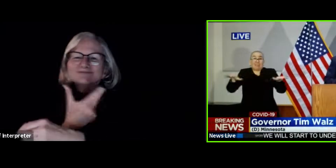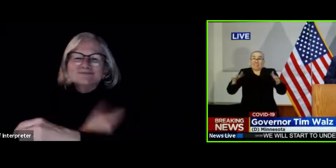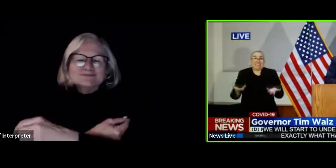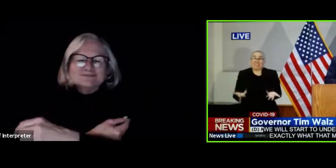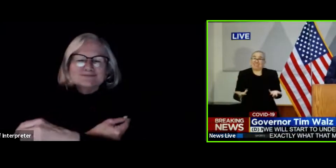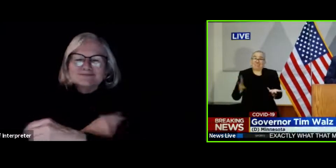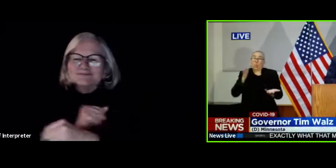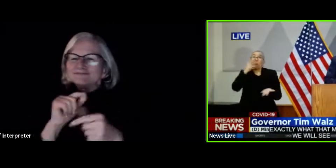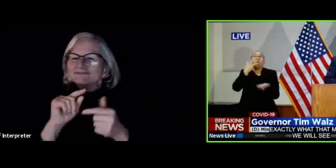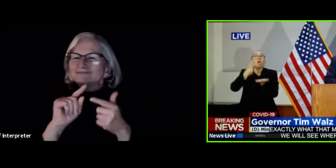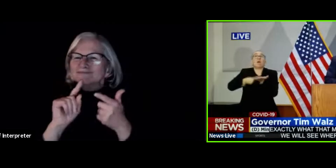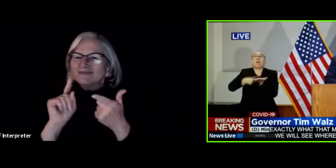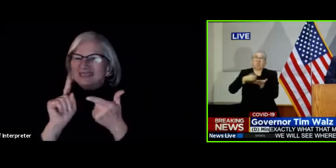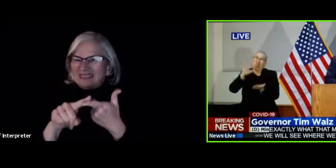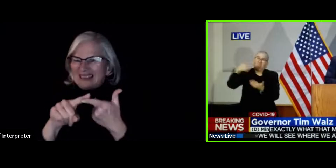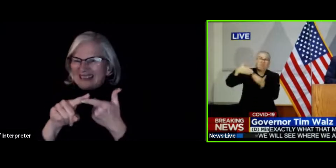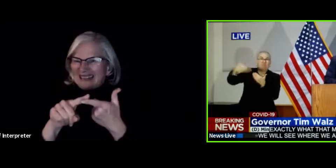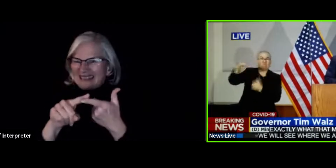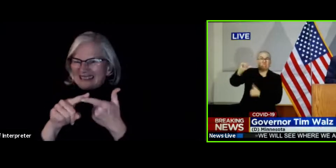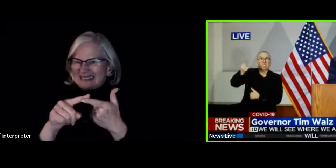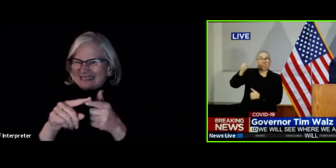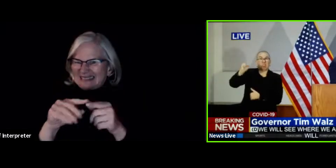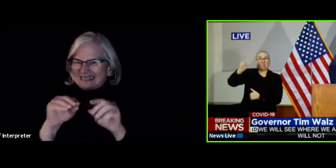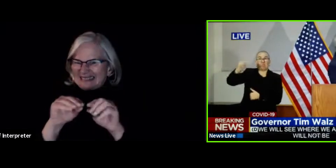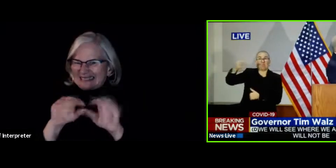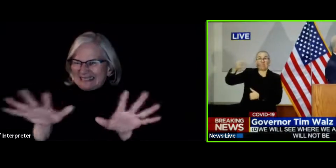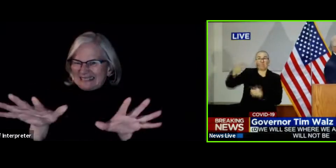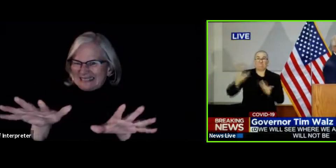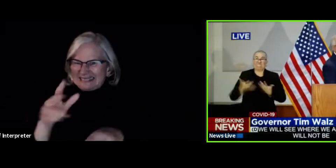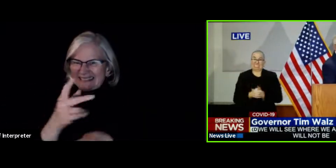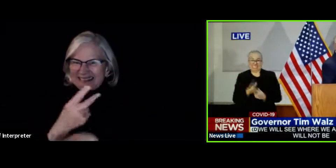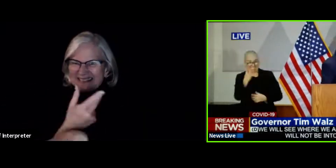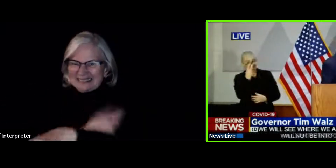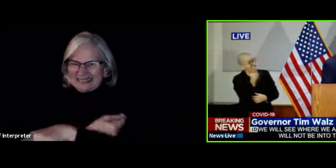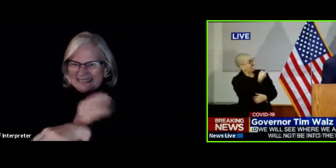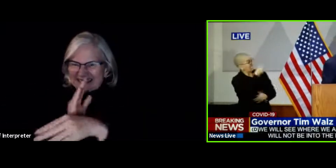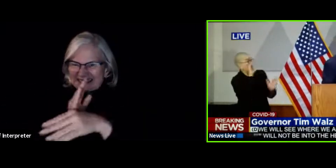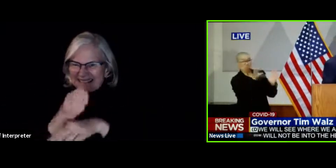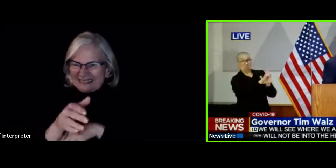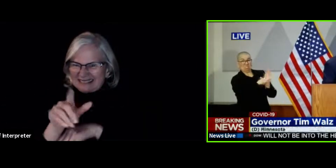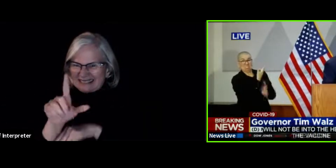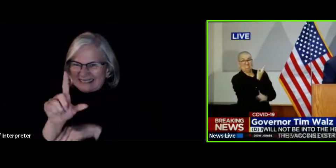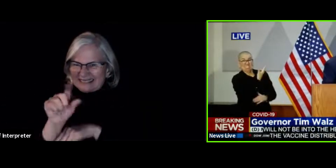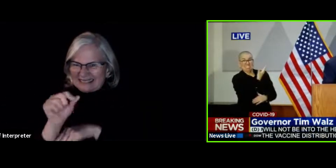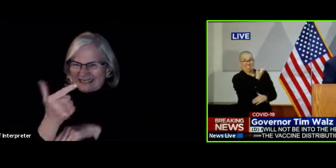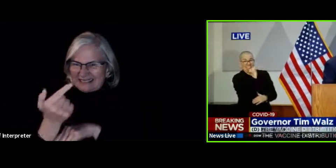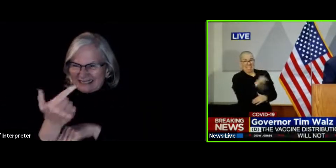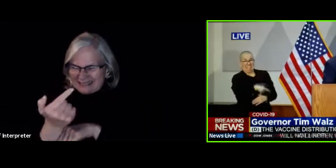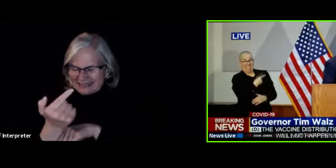CERTAINLY, AT THIS POINT IN TIME, WITH THE DATA THAT WE HAVE AND THE TRENDS AND THIS IS, AGAIN, MAKING DECISIONS BASED ON